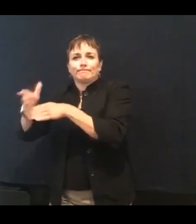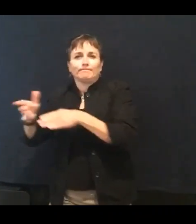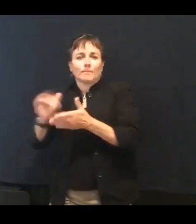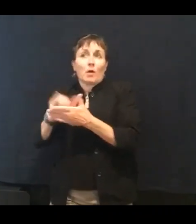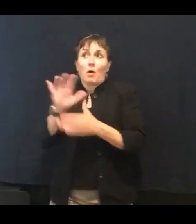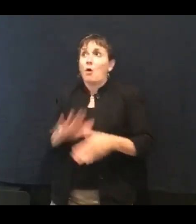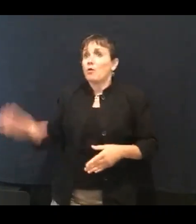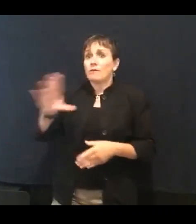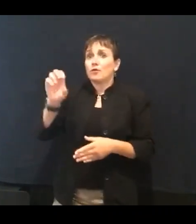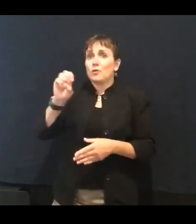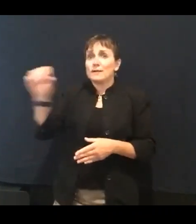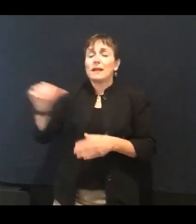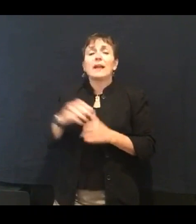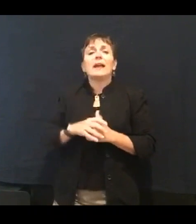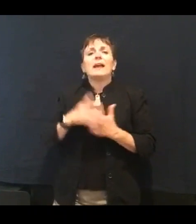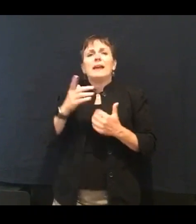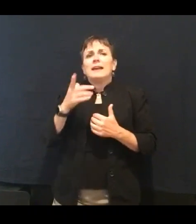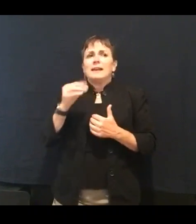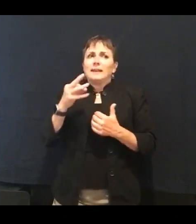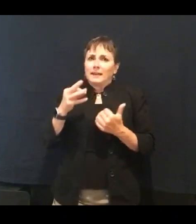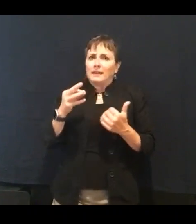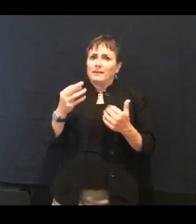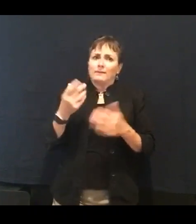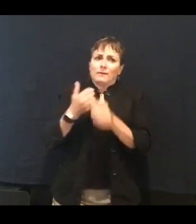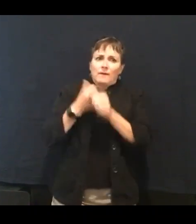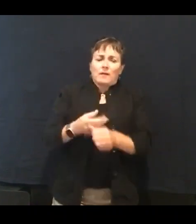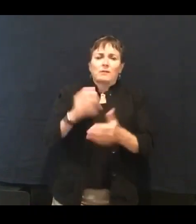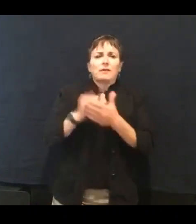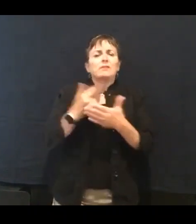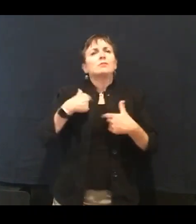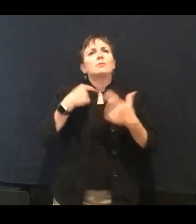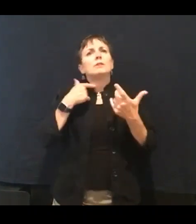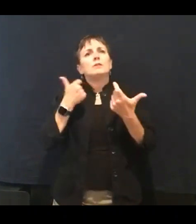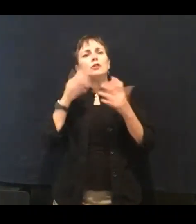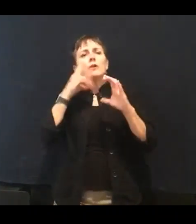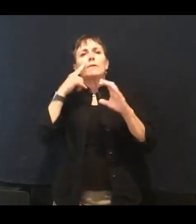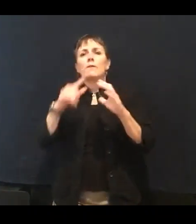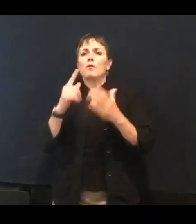to medical research as we embarked on the work of finding a treatment for Usher III by supporting